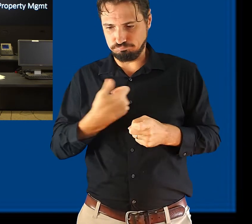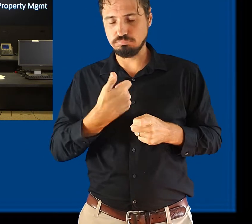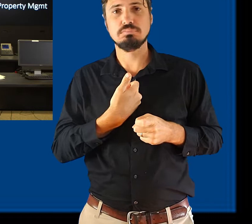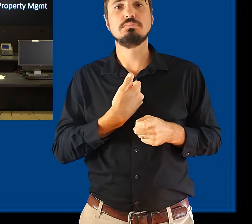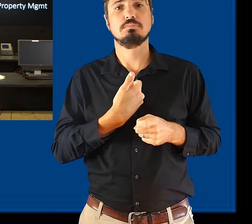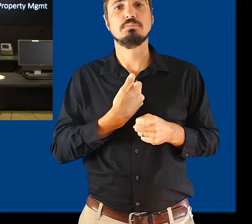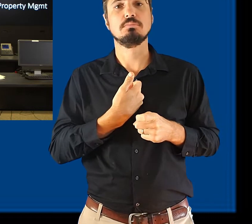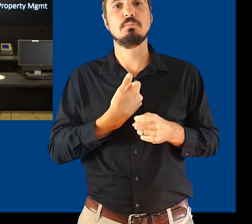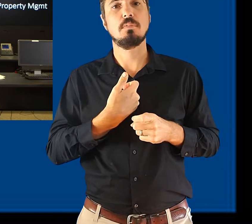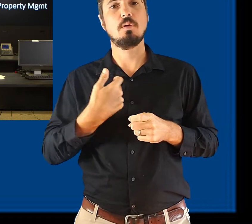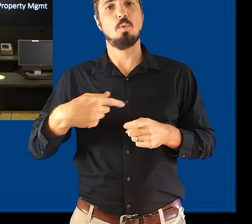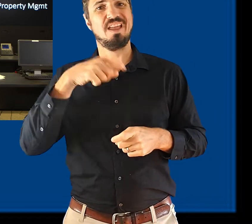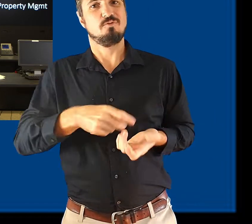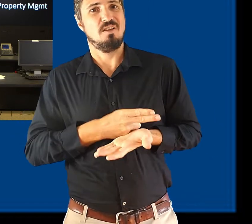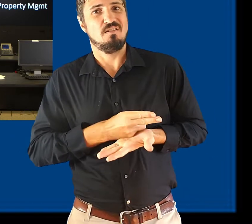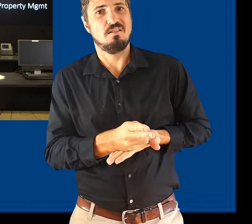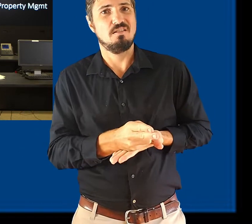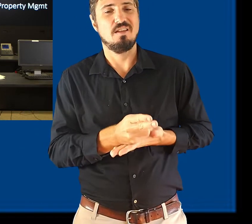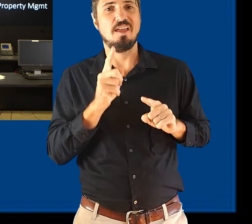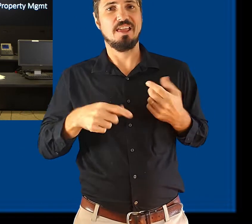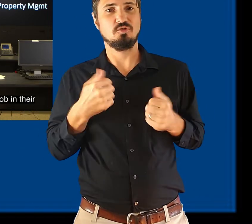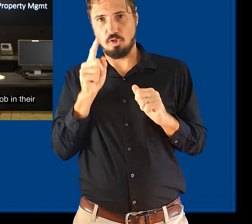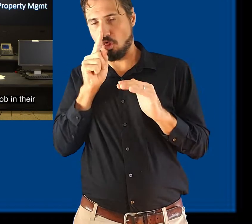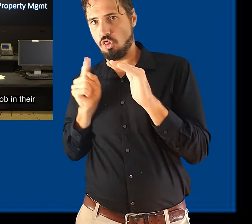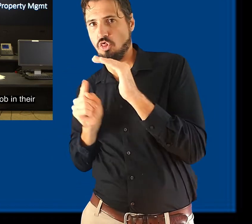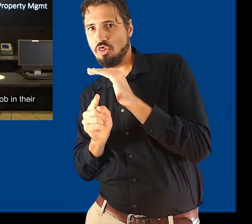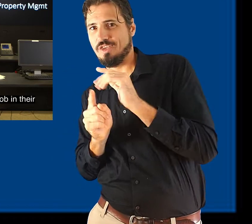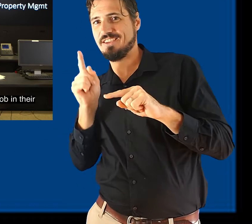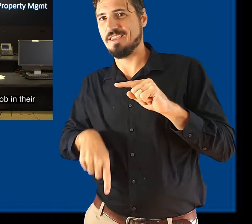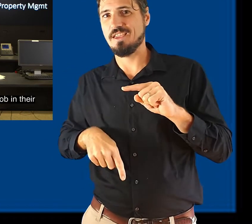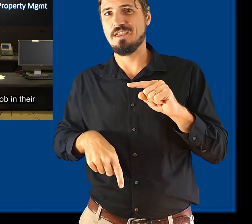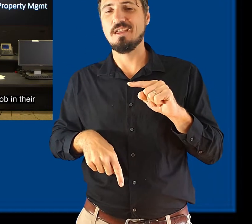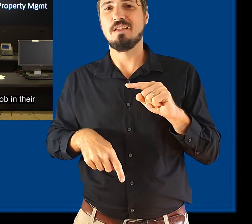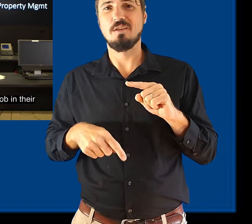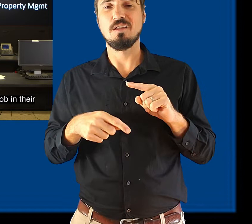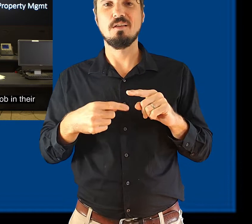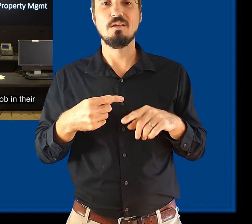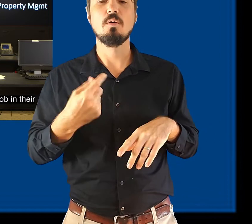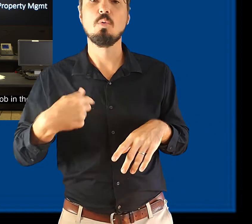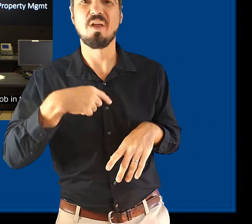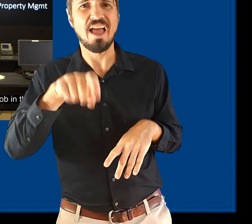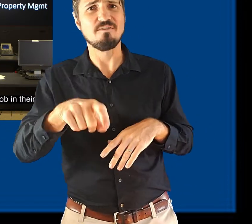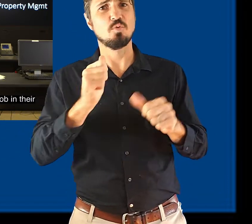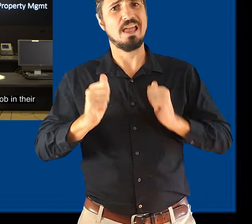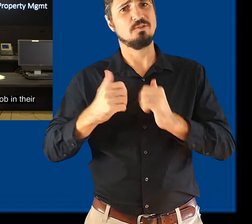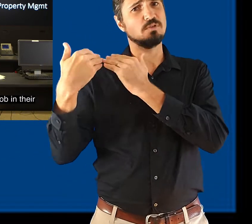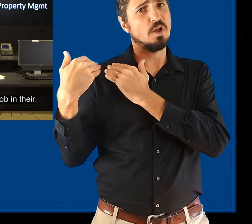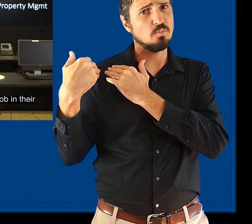But for those who blatantly disregard our rules, KPD has done an exceptional job in their enforcement efforts.